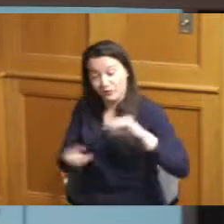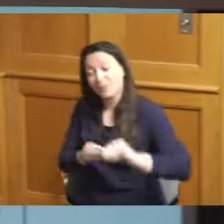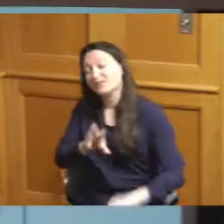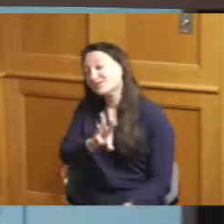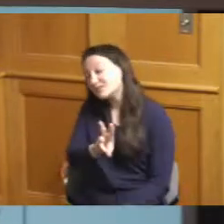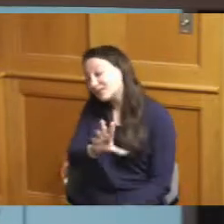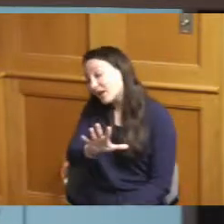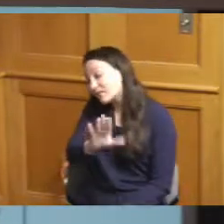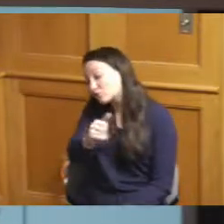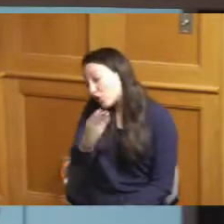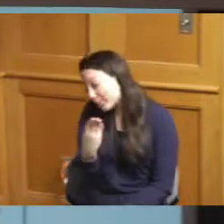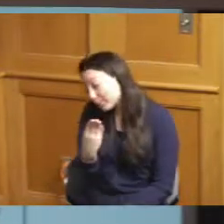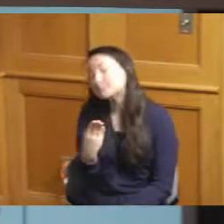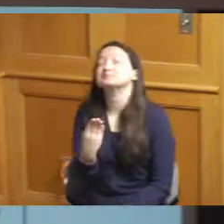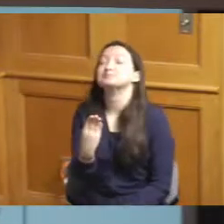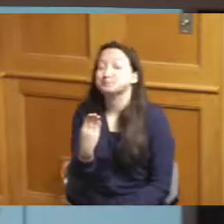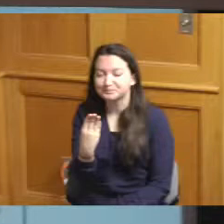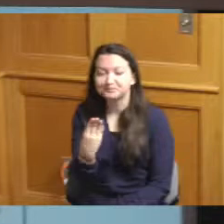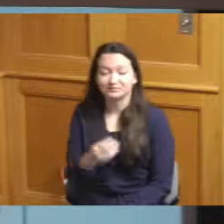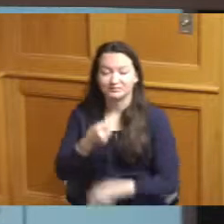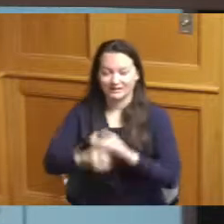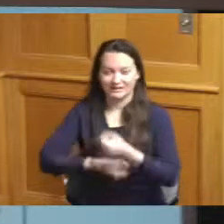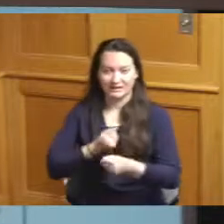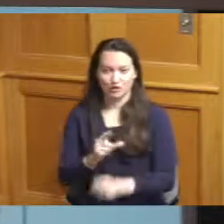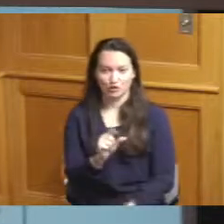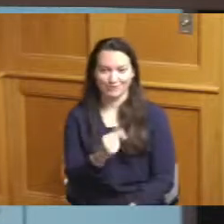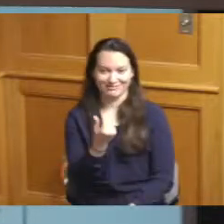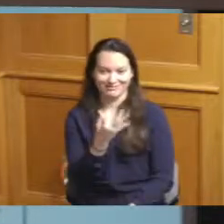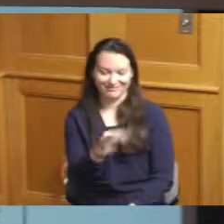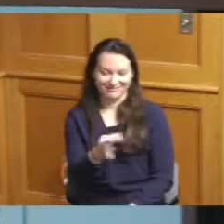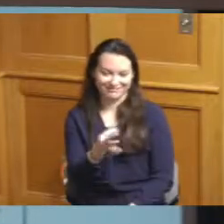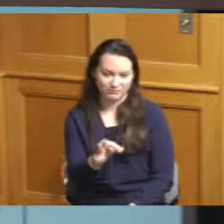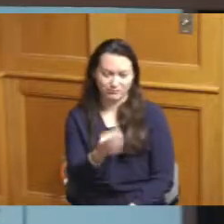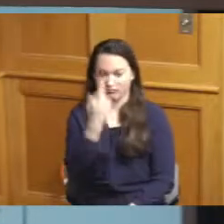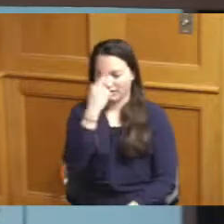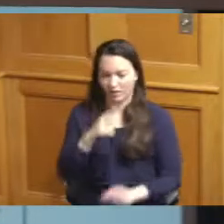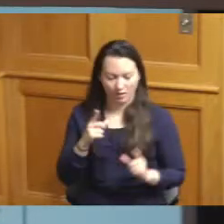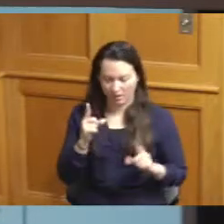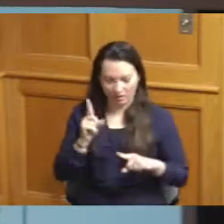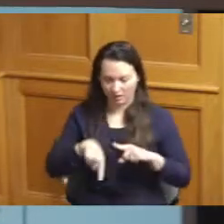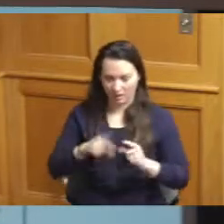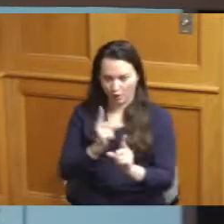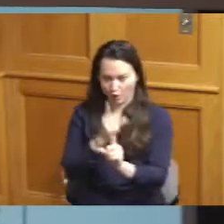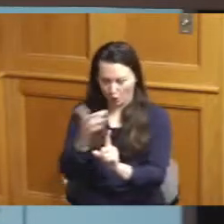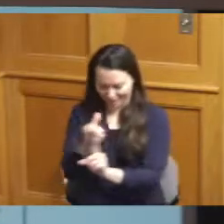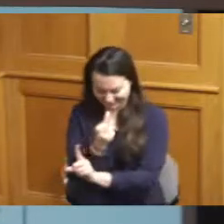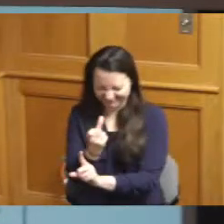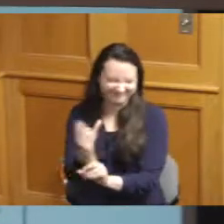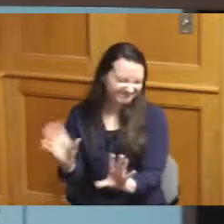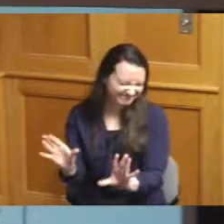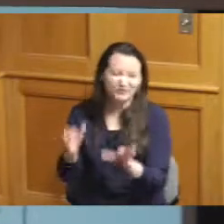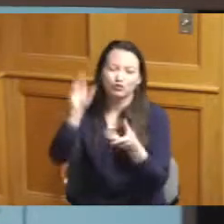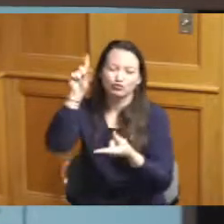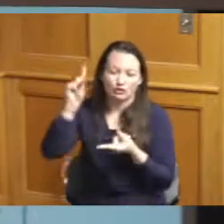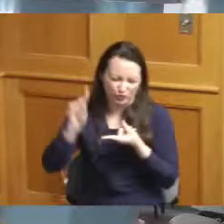jobs in 2019 because of their inability to meet those goals we did recommend reducing the the